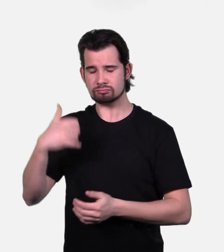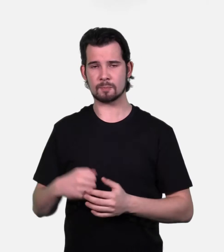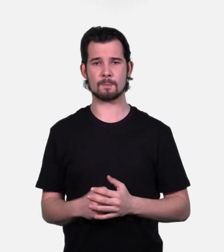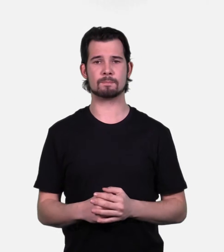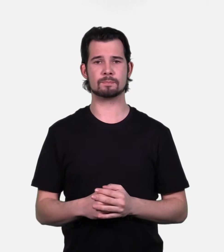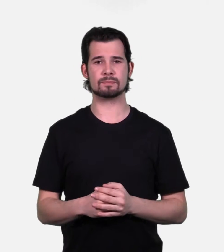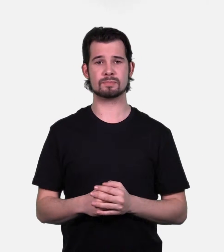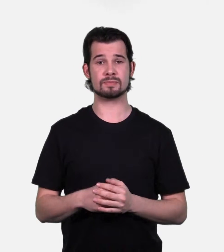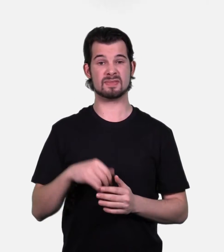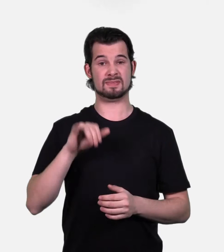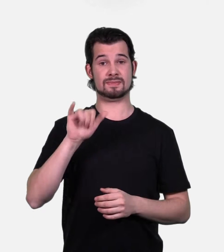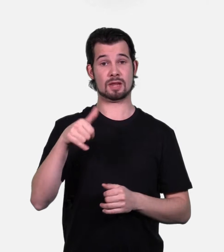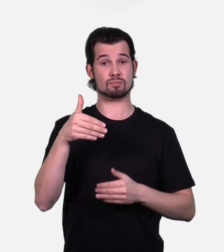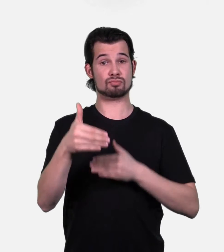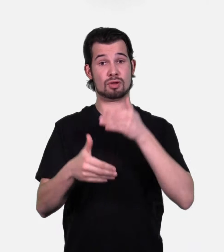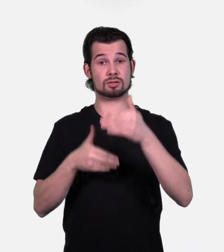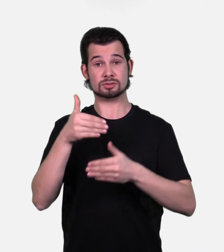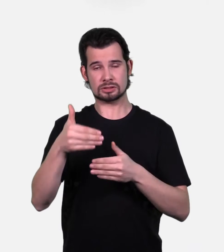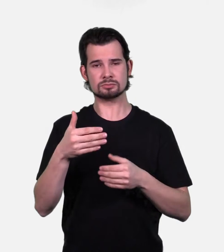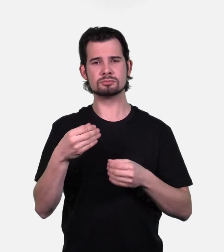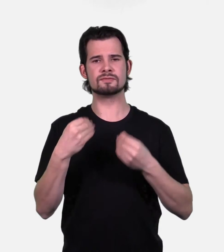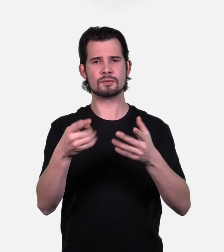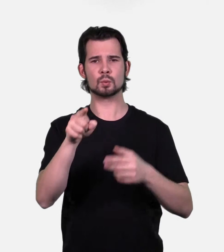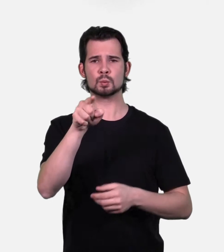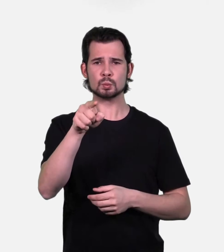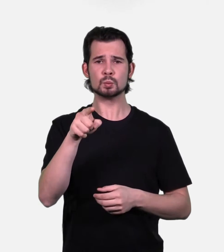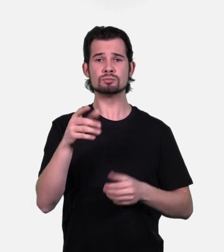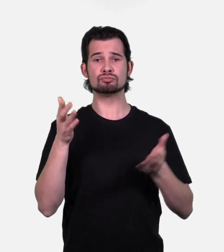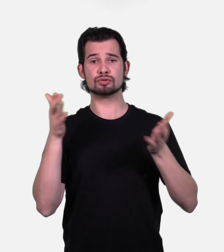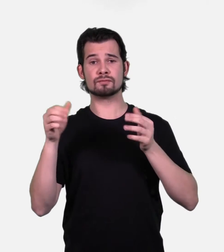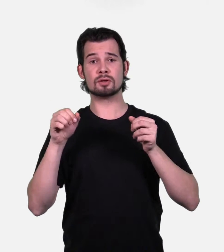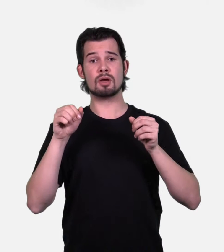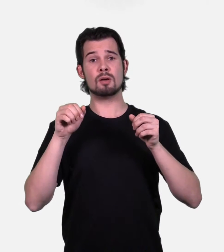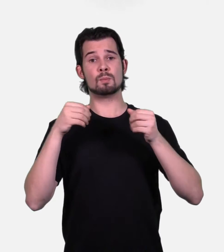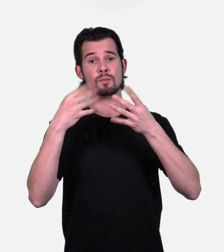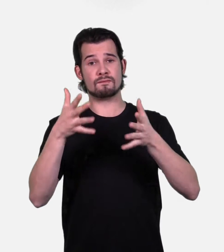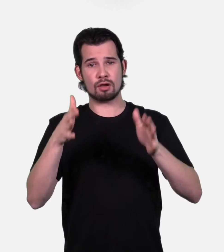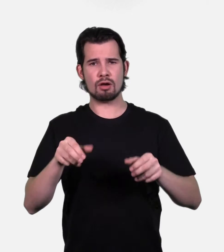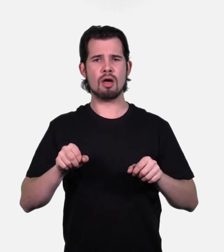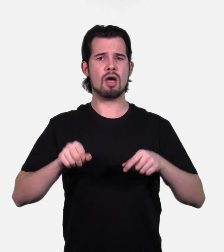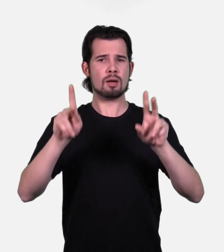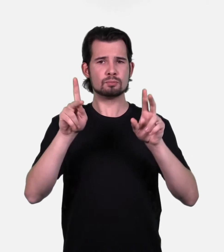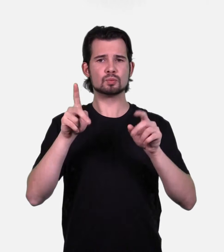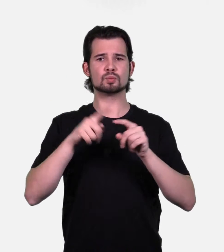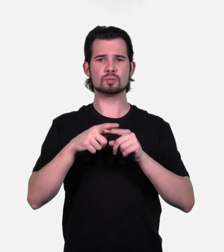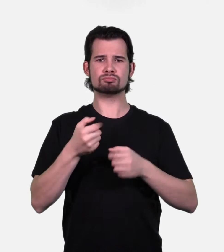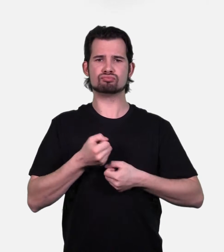This process gives you and the service provider an opportunity to express your views on the issue at hand,